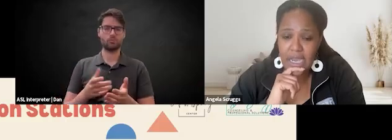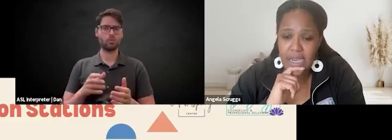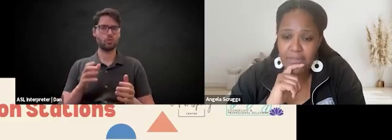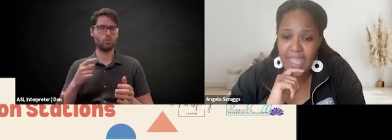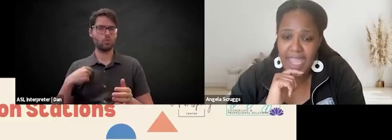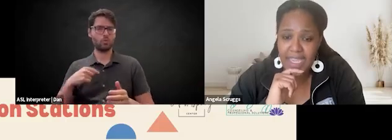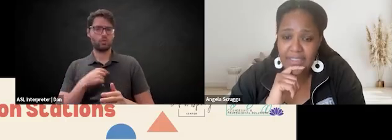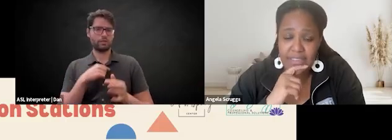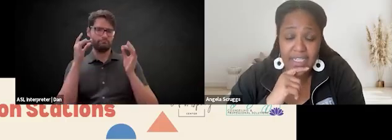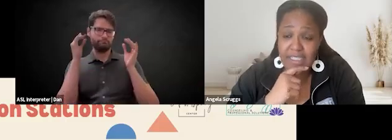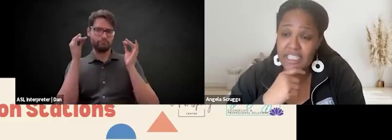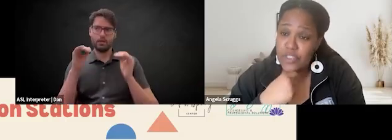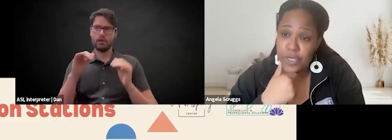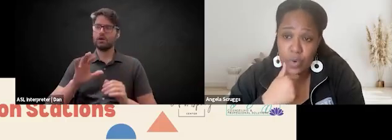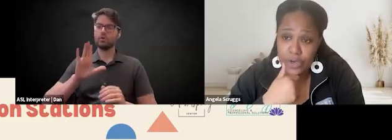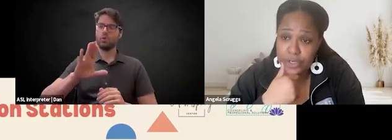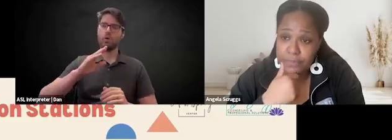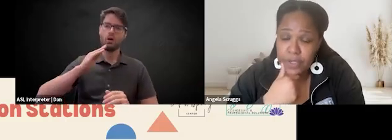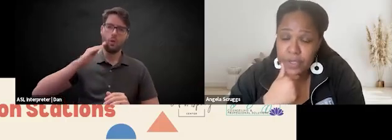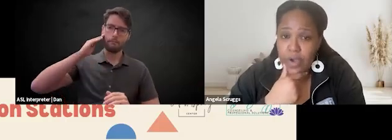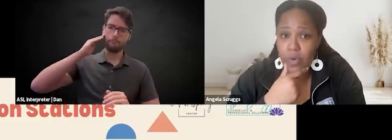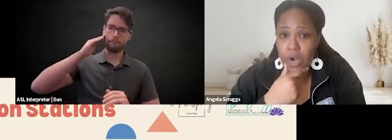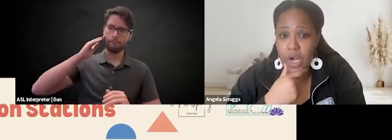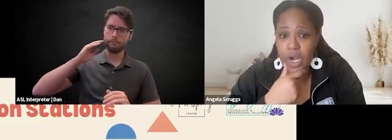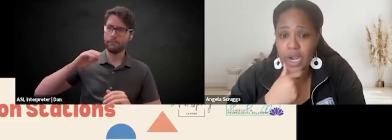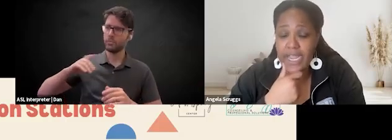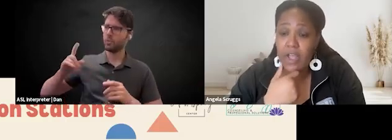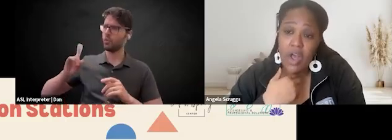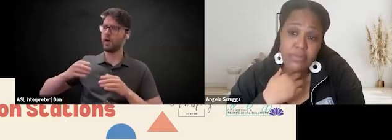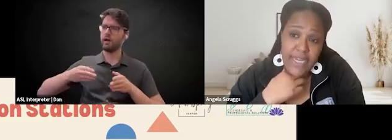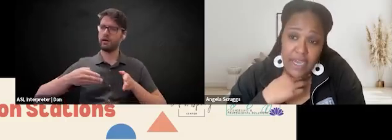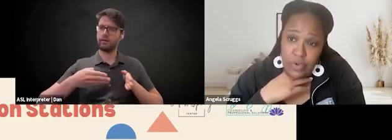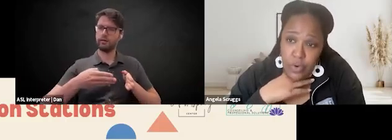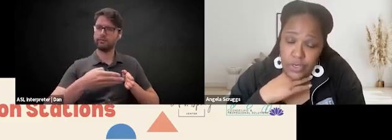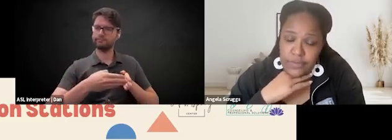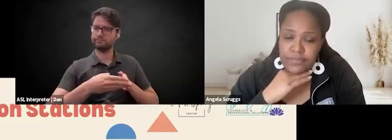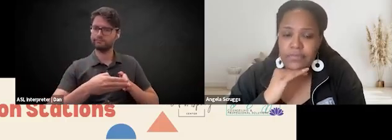um... a, like, a sensory corner? Or a calm down corner?